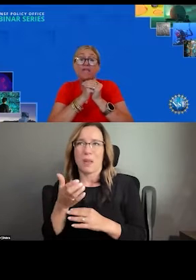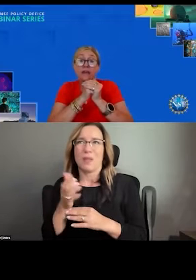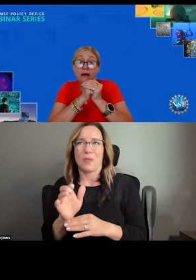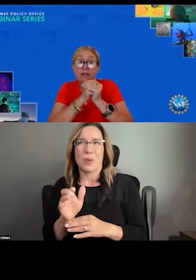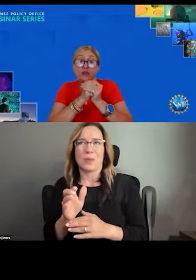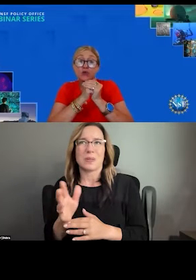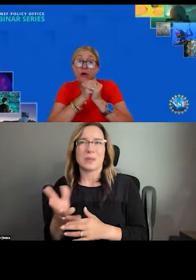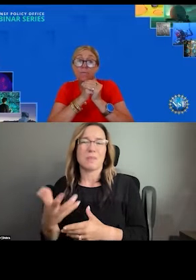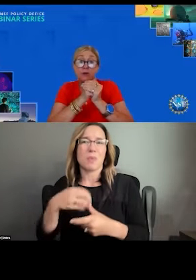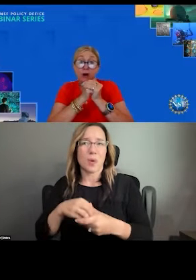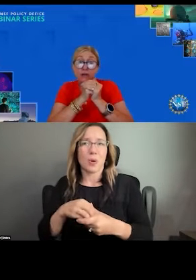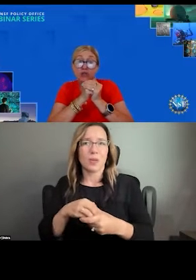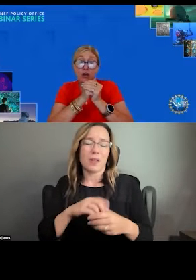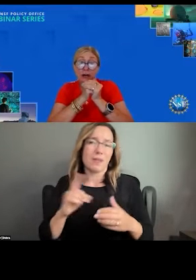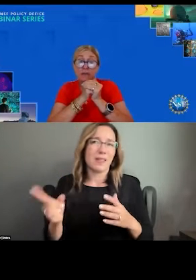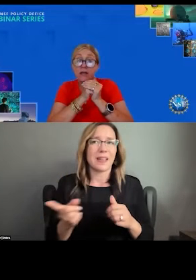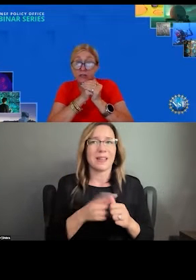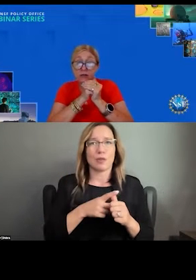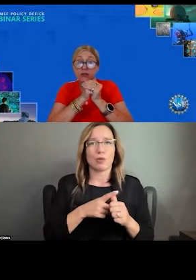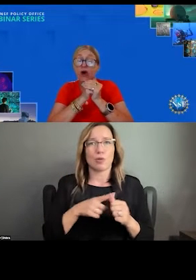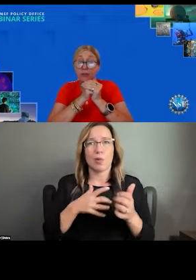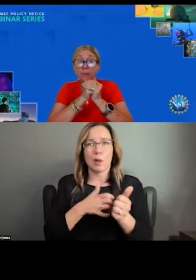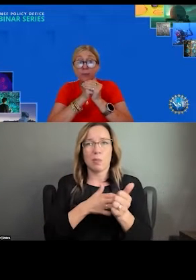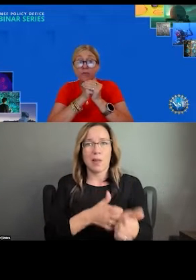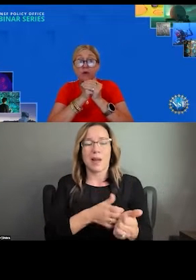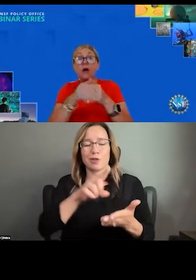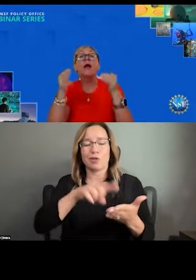of the initial compliance checks conducted on the proposal.